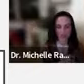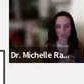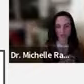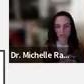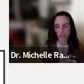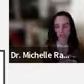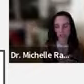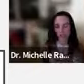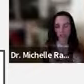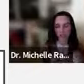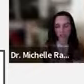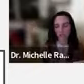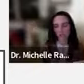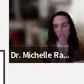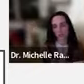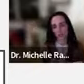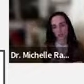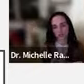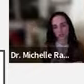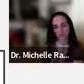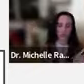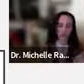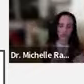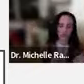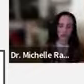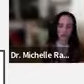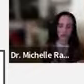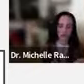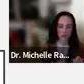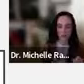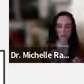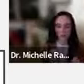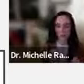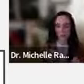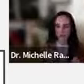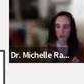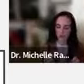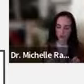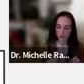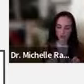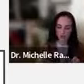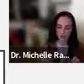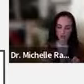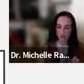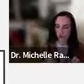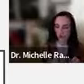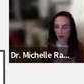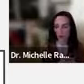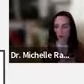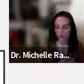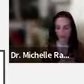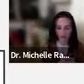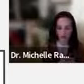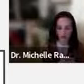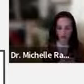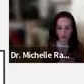n any viral particles and n any viral particles, it doesn't contain any live virus, it doesn't contain any live virus, it's just a look. ittle set of instructions to